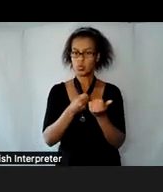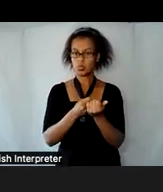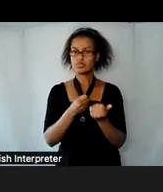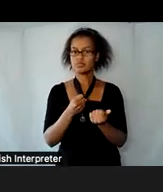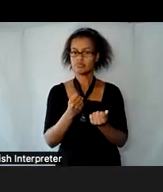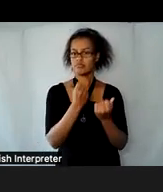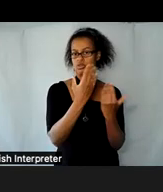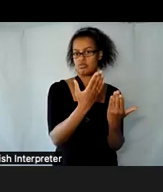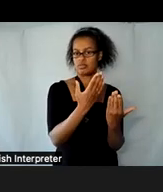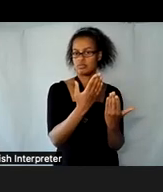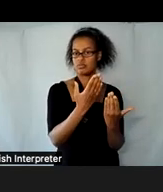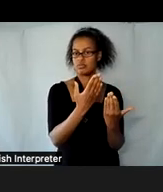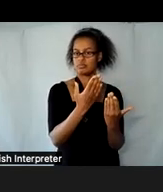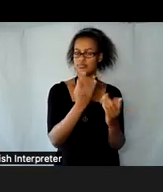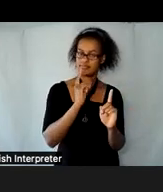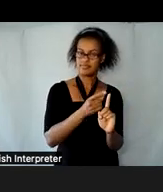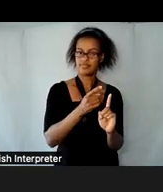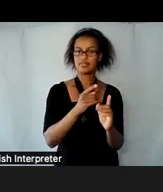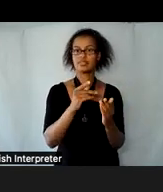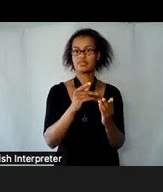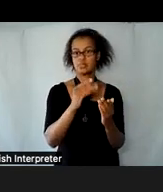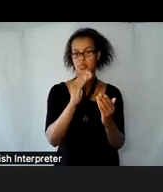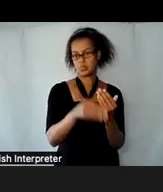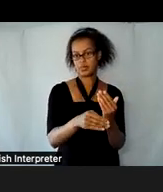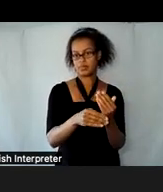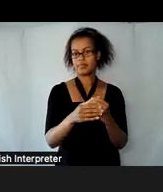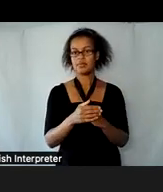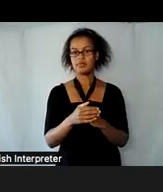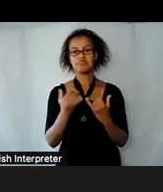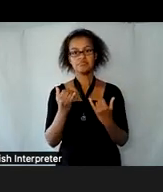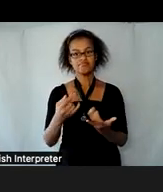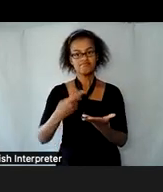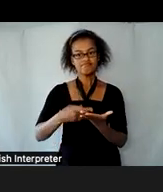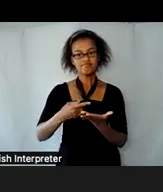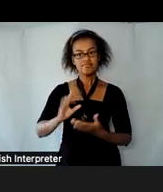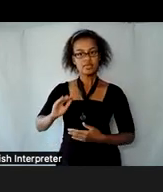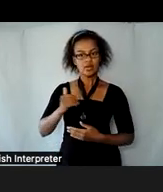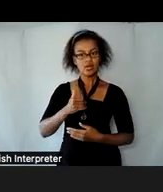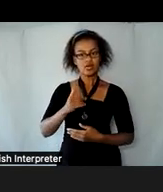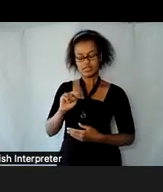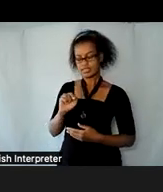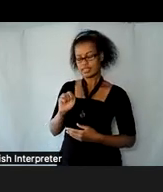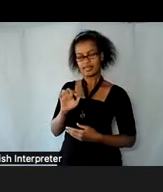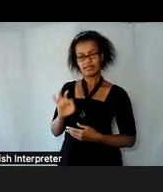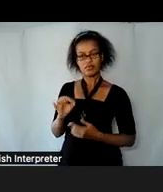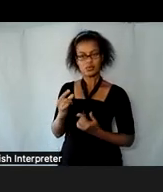So that's why I'm here today to tell you a little bit about what we can do for you if you're a successful grant applicant.